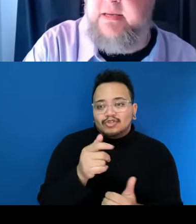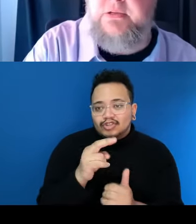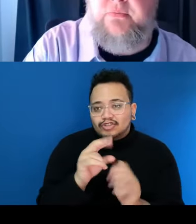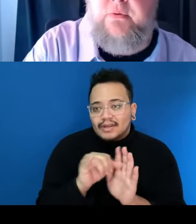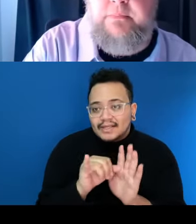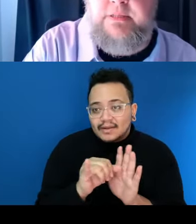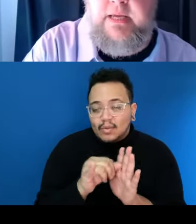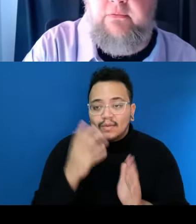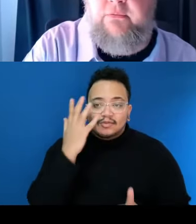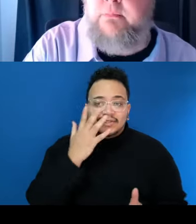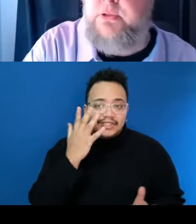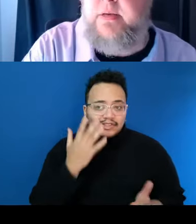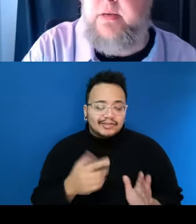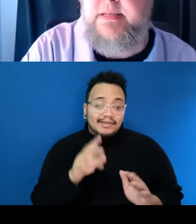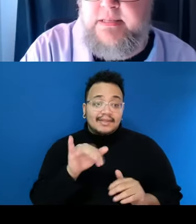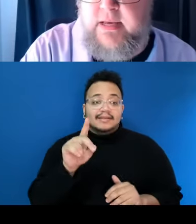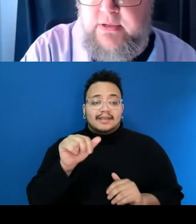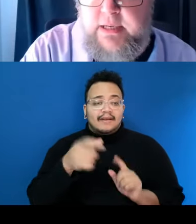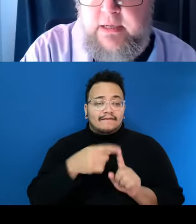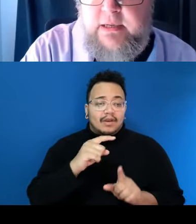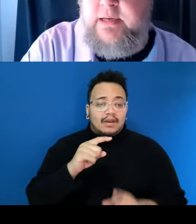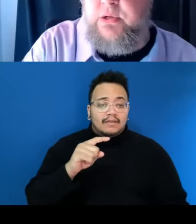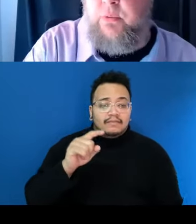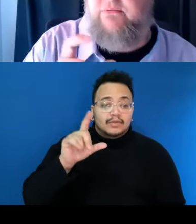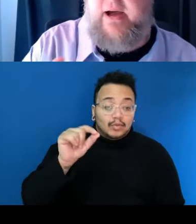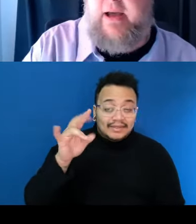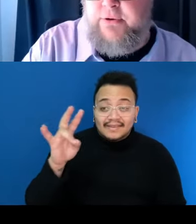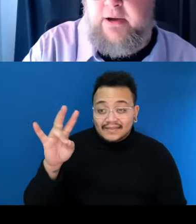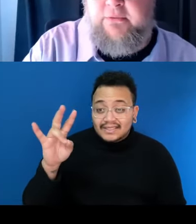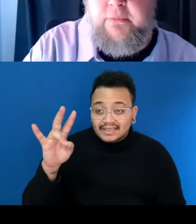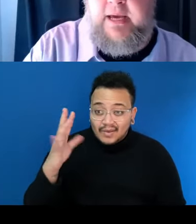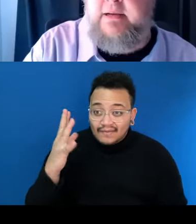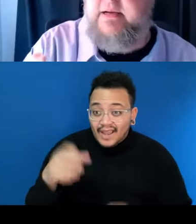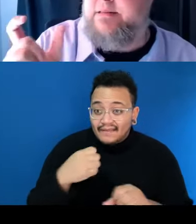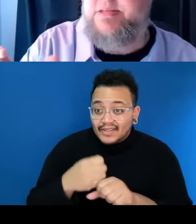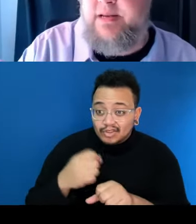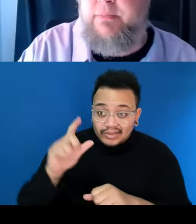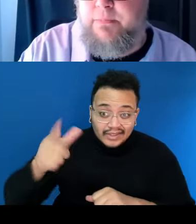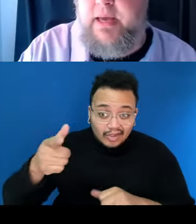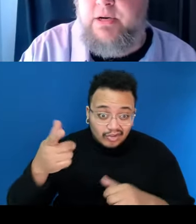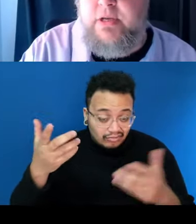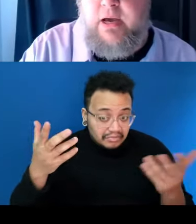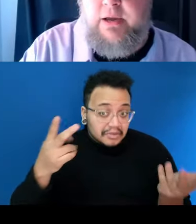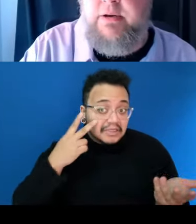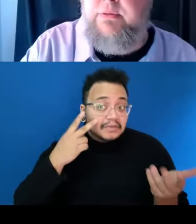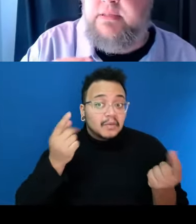This again data from 2017, so we're five years out from that. The data might be actually higher now